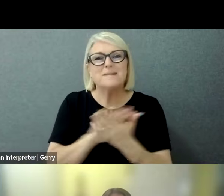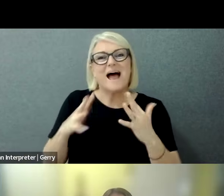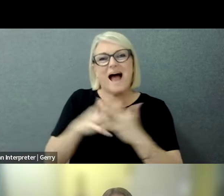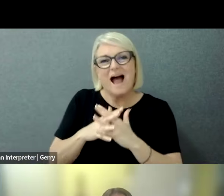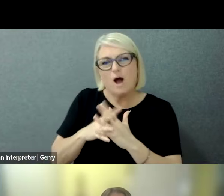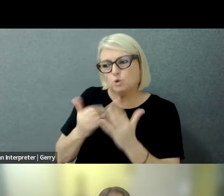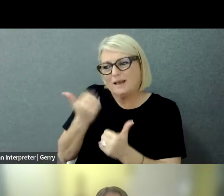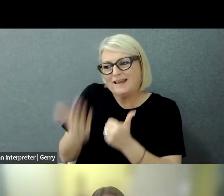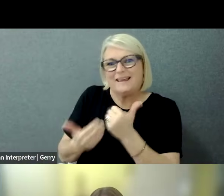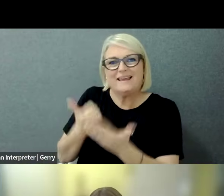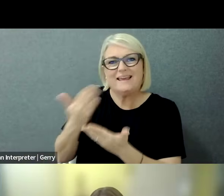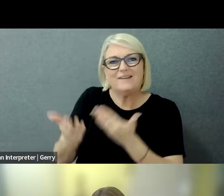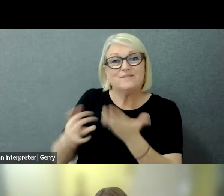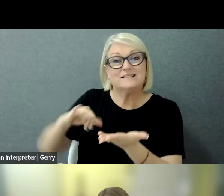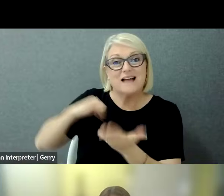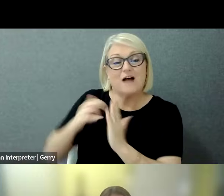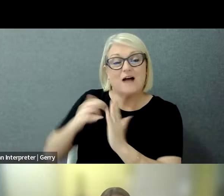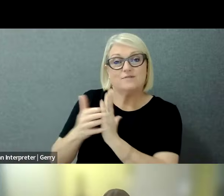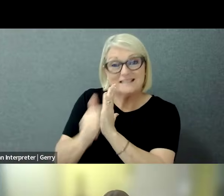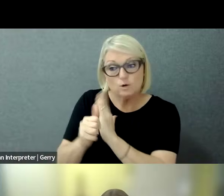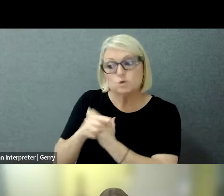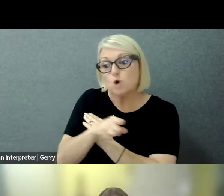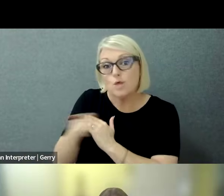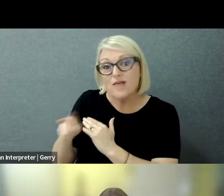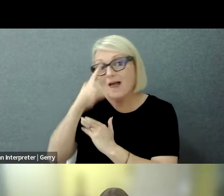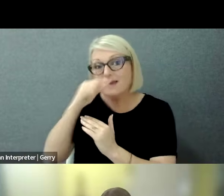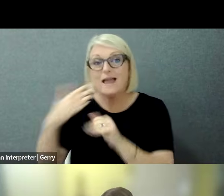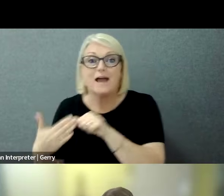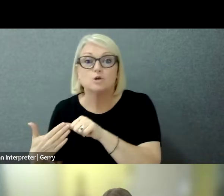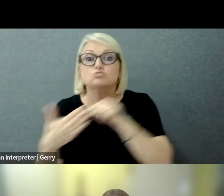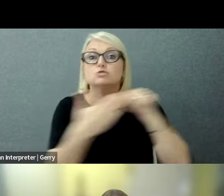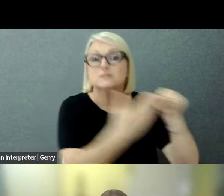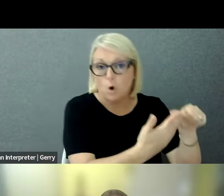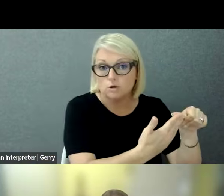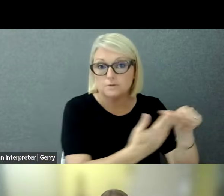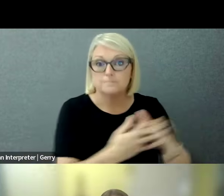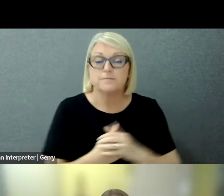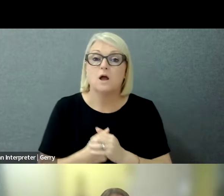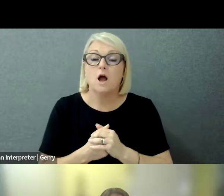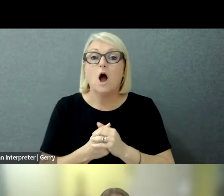they know, actually I know how to respond to this family. The stuff I can do, the stuff we can do in